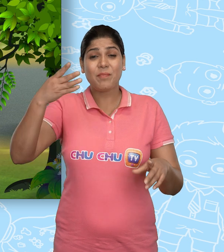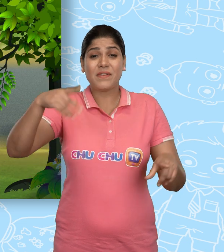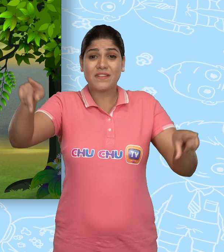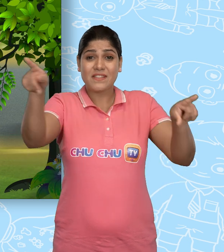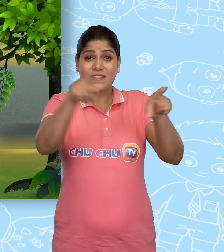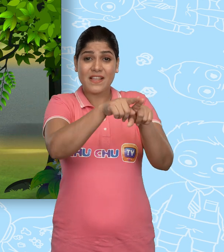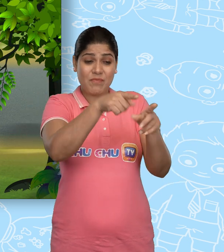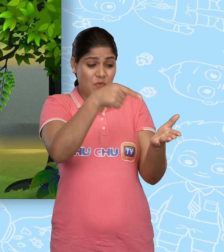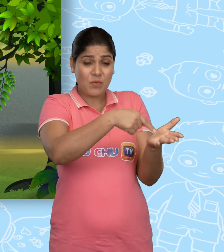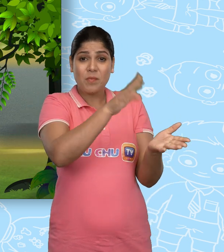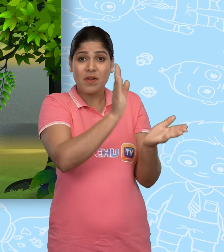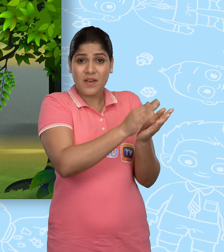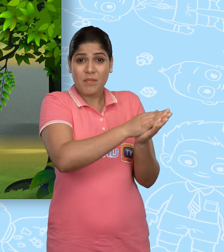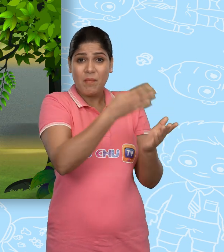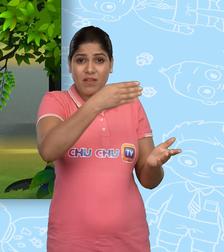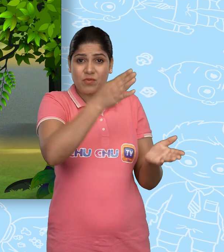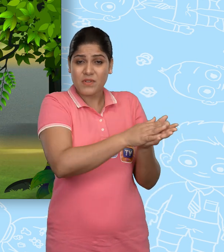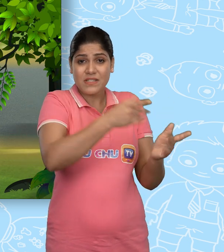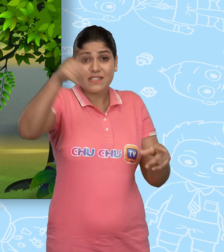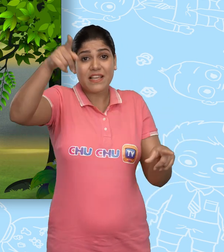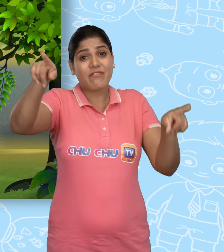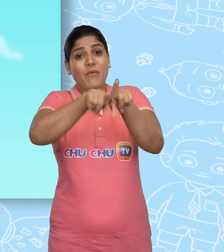They are just like the one you have.